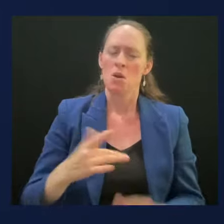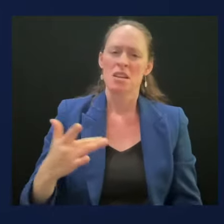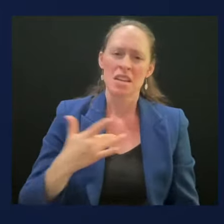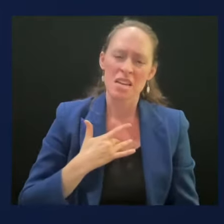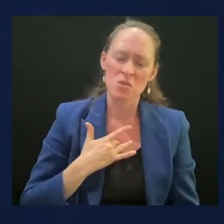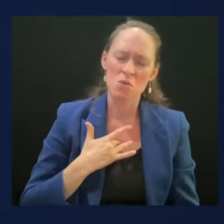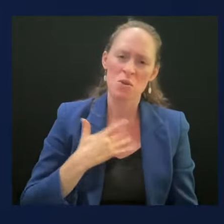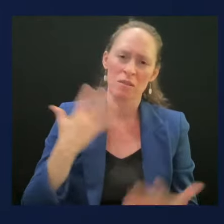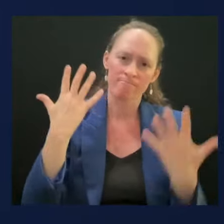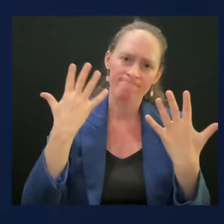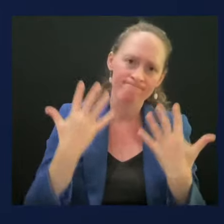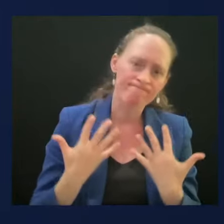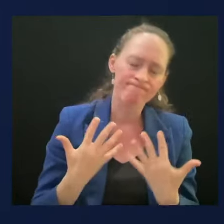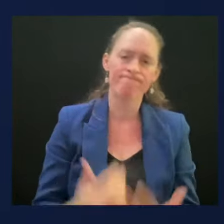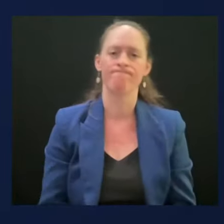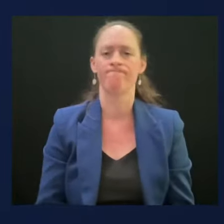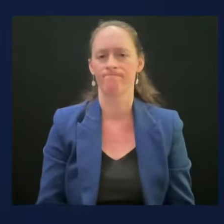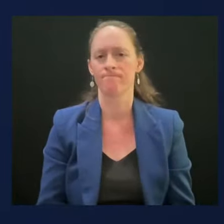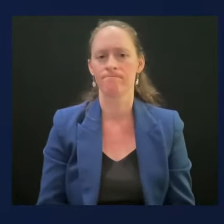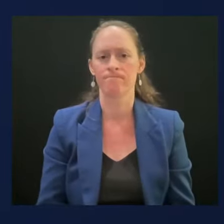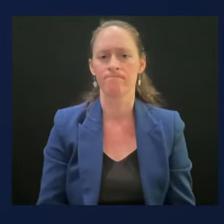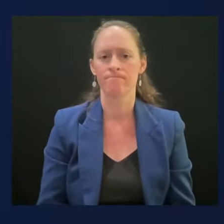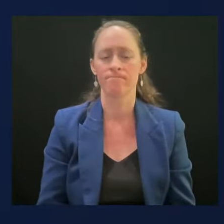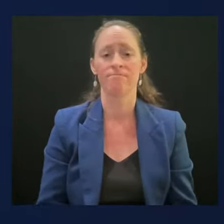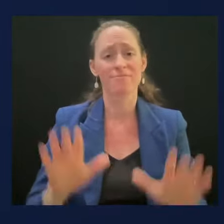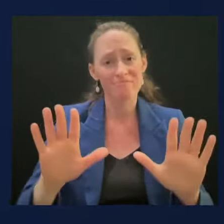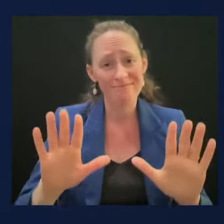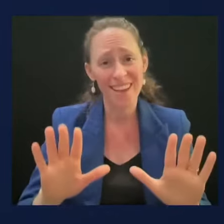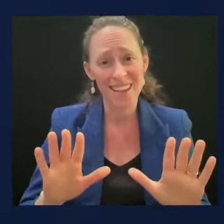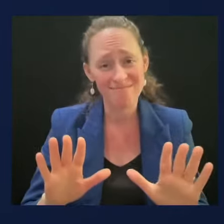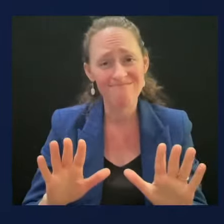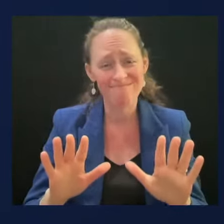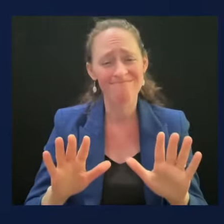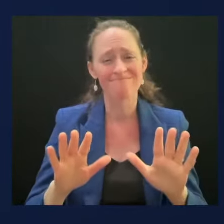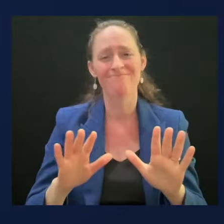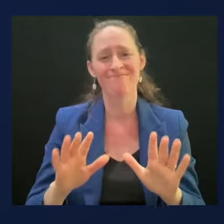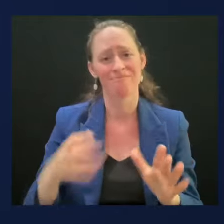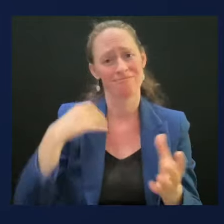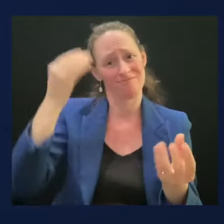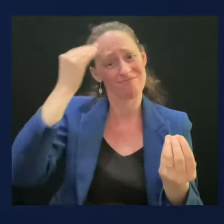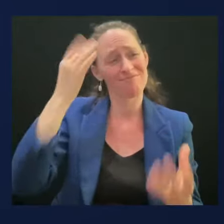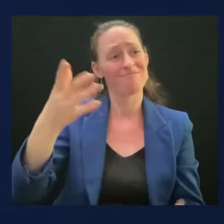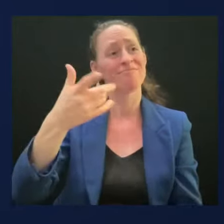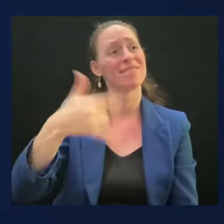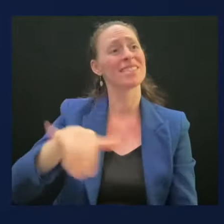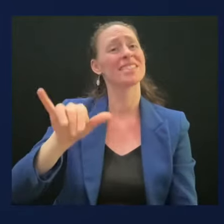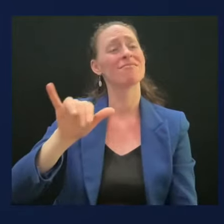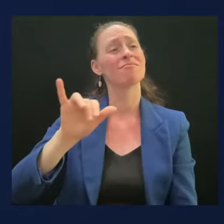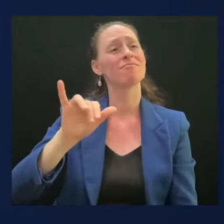But so is the pride Jill and I feel in his service, as if I can still hear him saying,